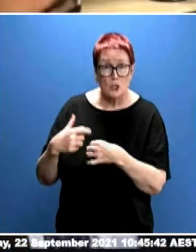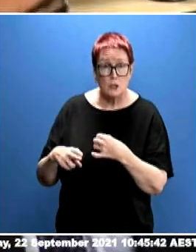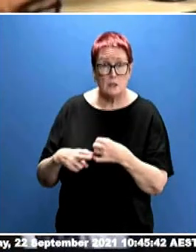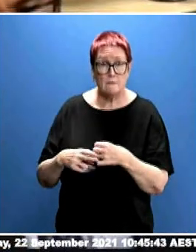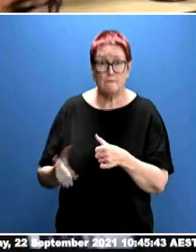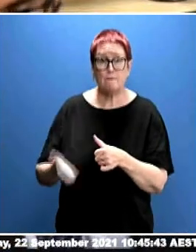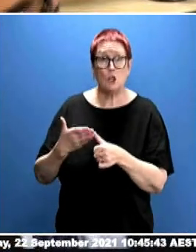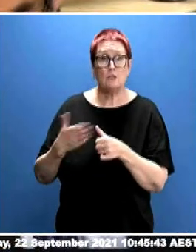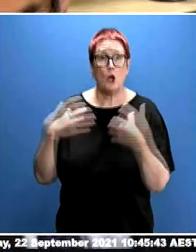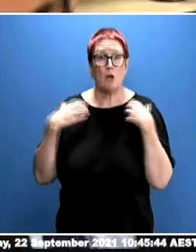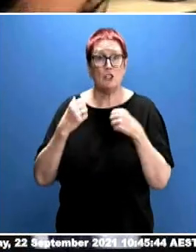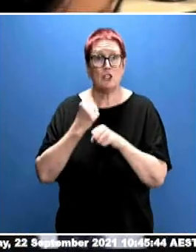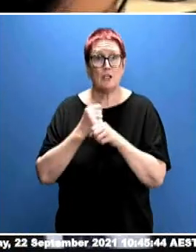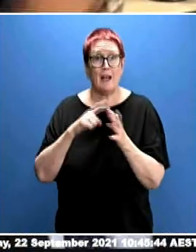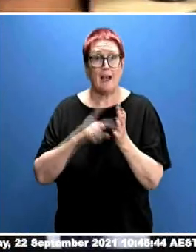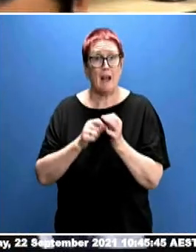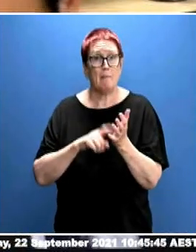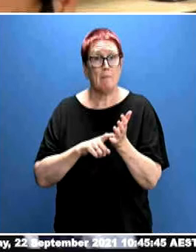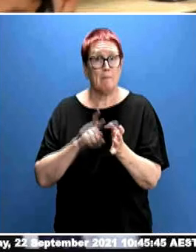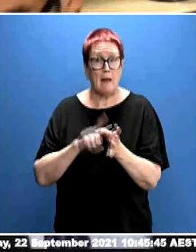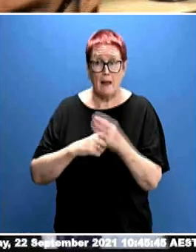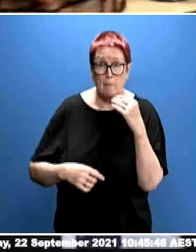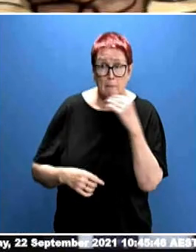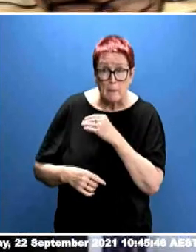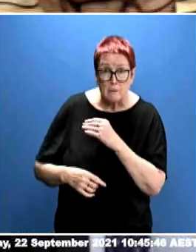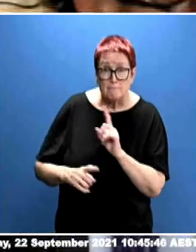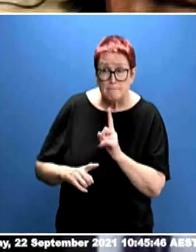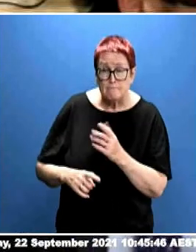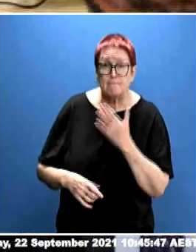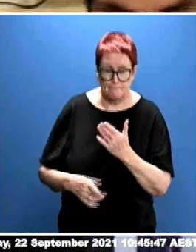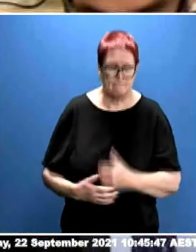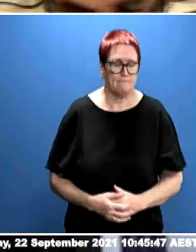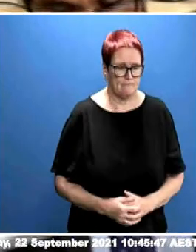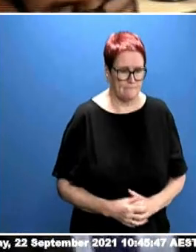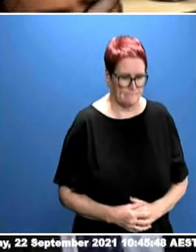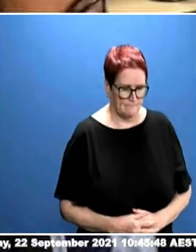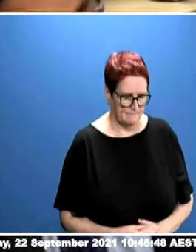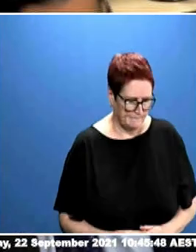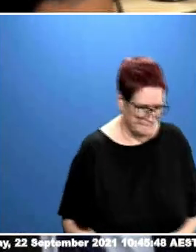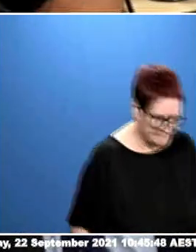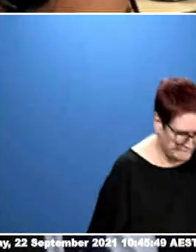I'll ask first Commissioner Galbally, who is in Melbourne. Thank you very much for your evidence, Ivy.